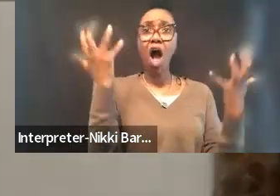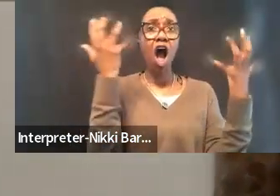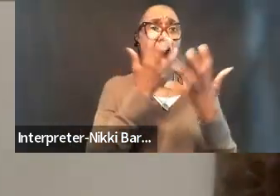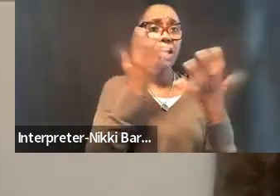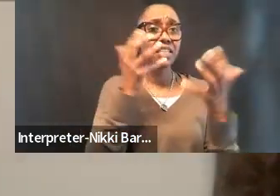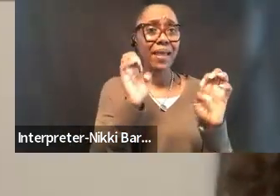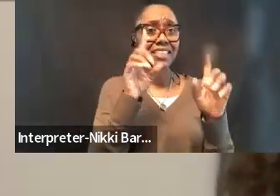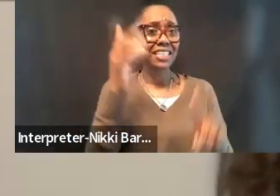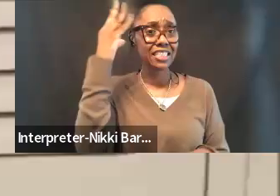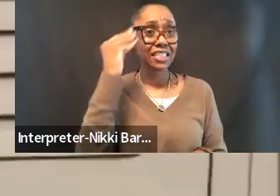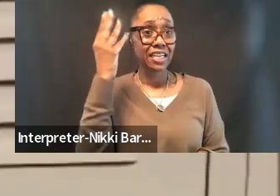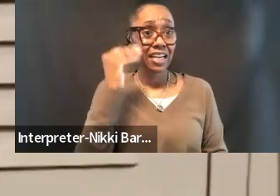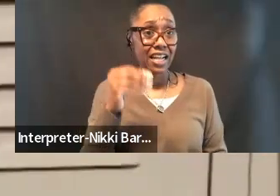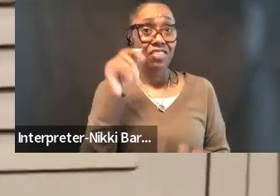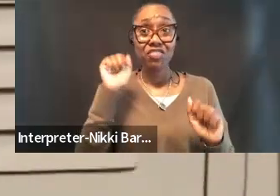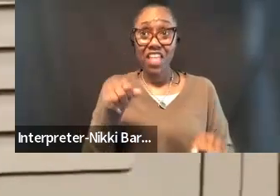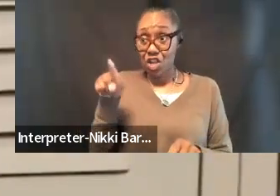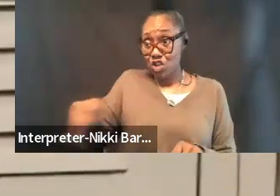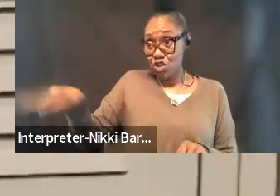Can you design?